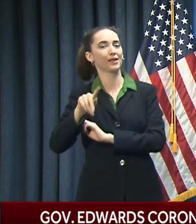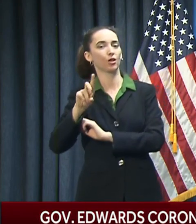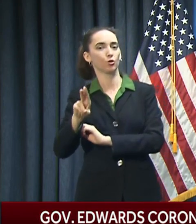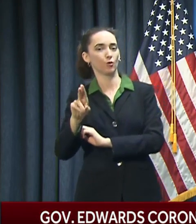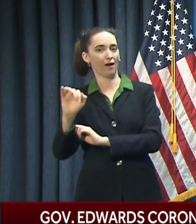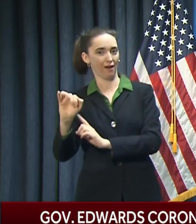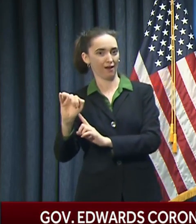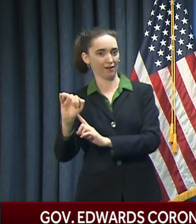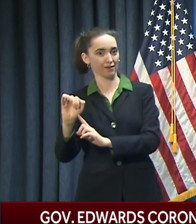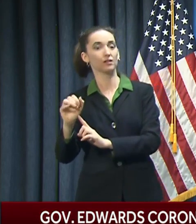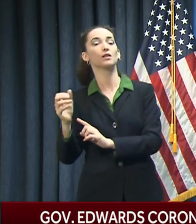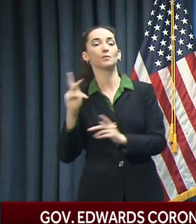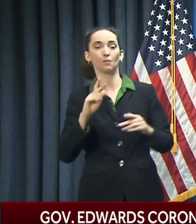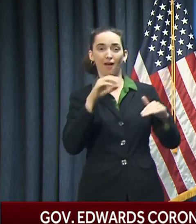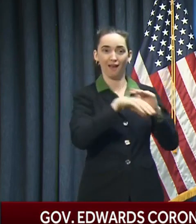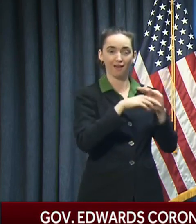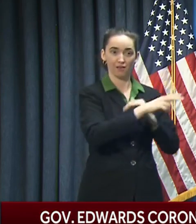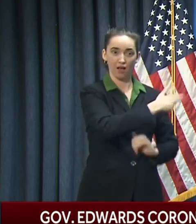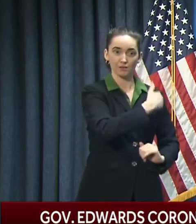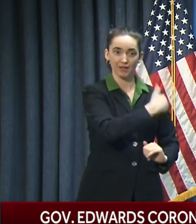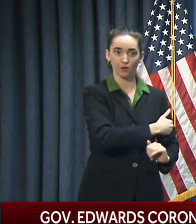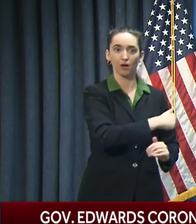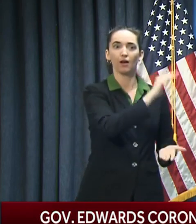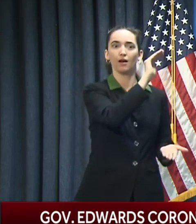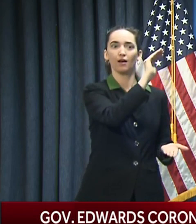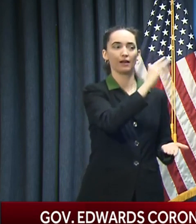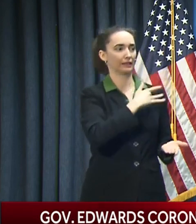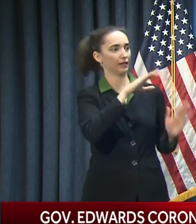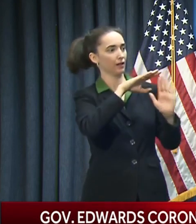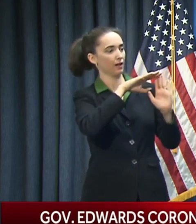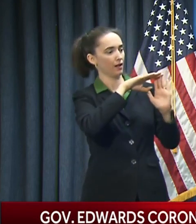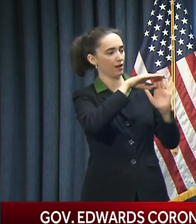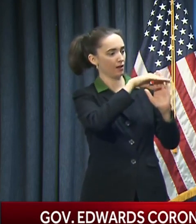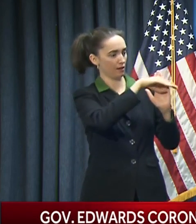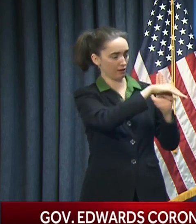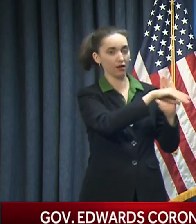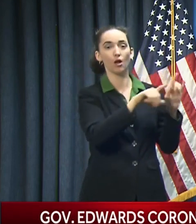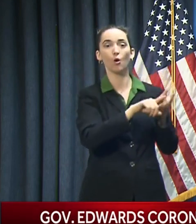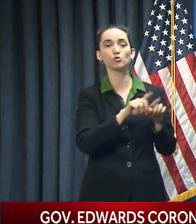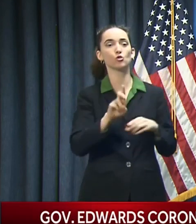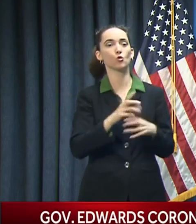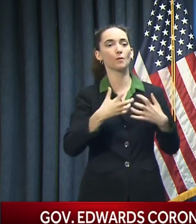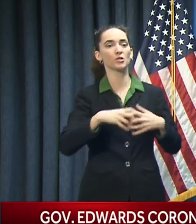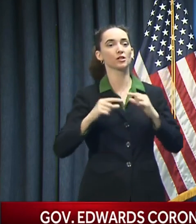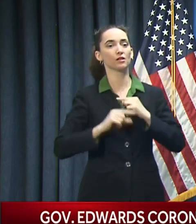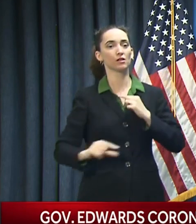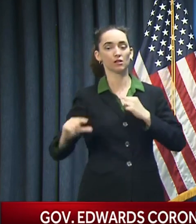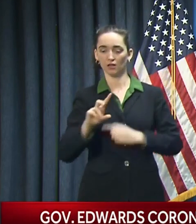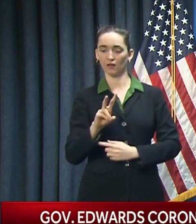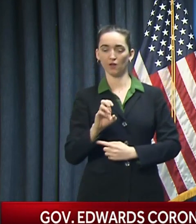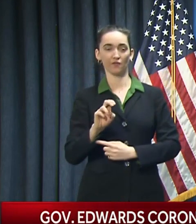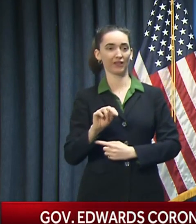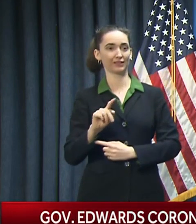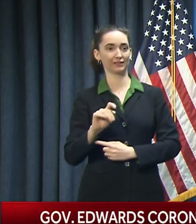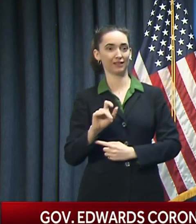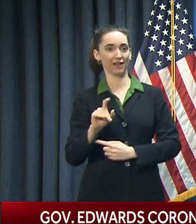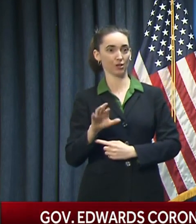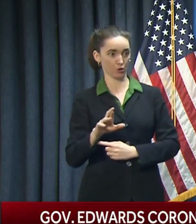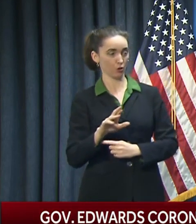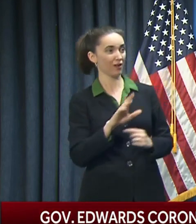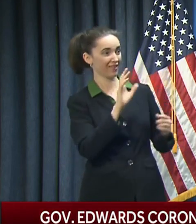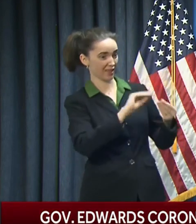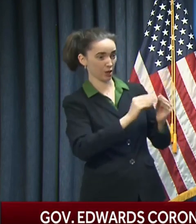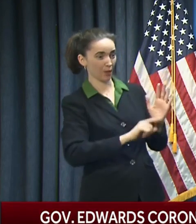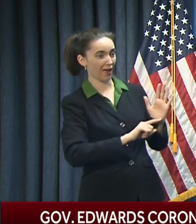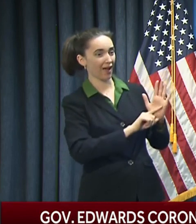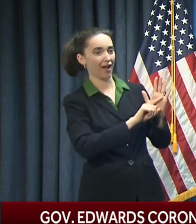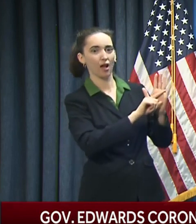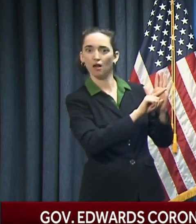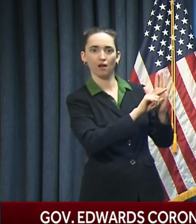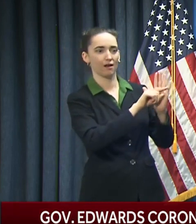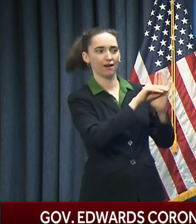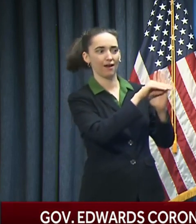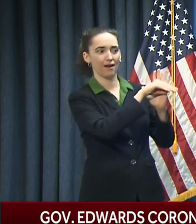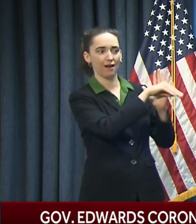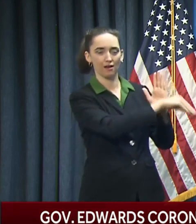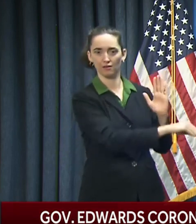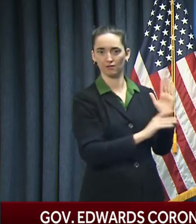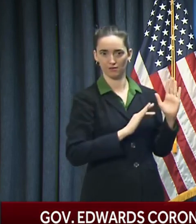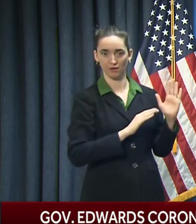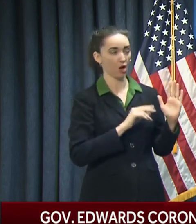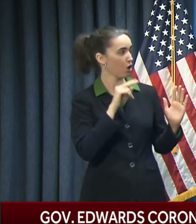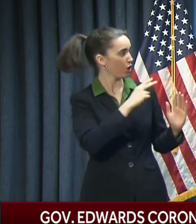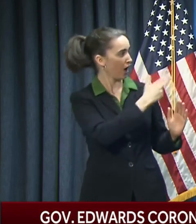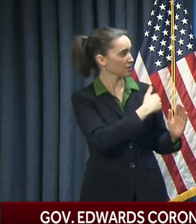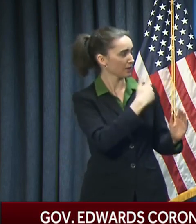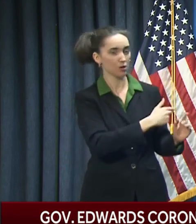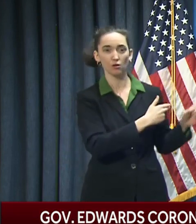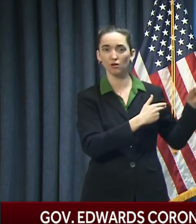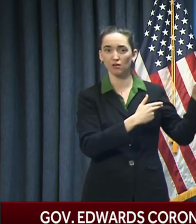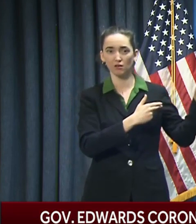COVID PATIENTS AND FOR PU IS IS TRENDING DOWNWARD AND VENT AND UTILIZATION IS TRENDING DOWNWARD TO AND YOU IF YOU ARE.